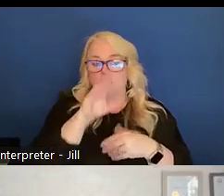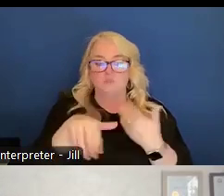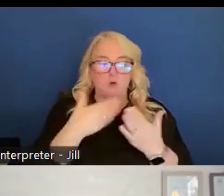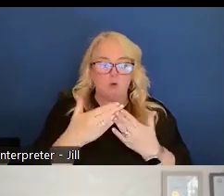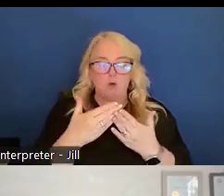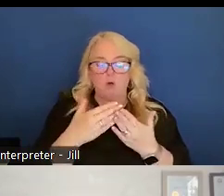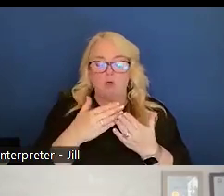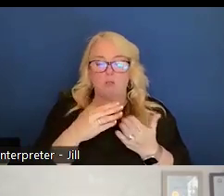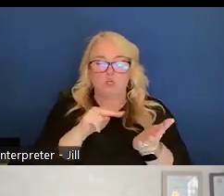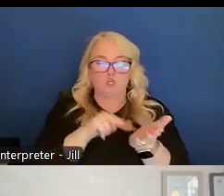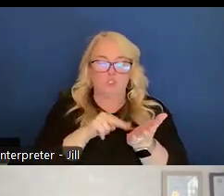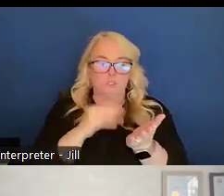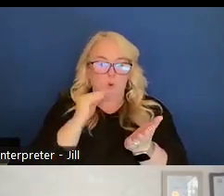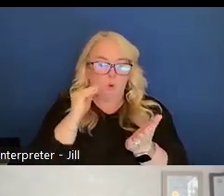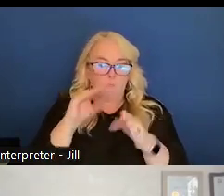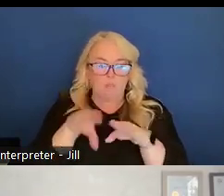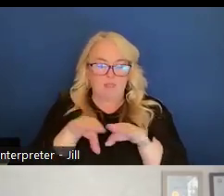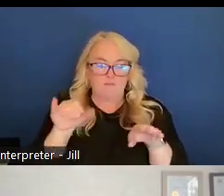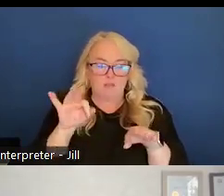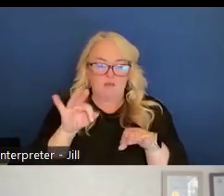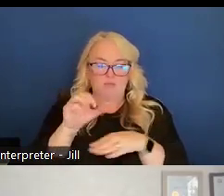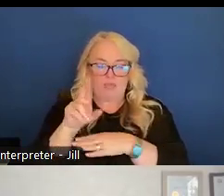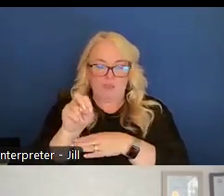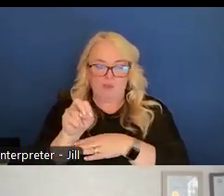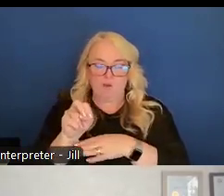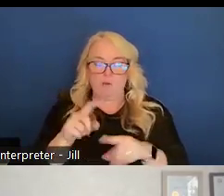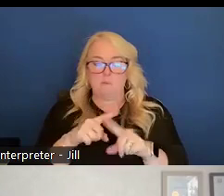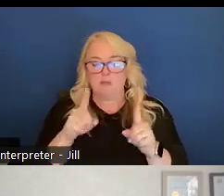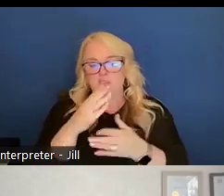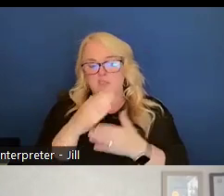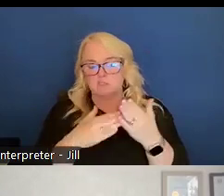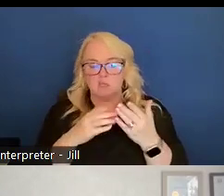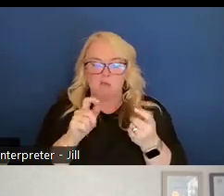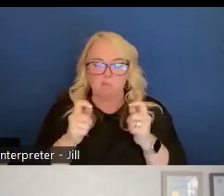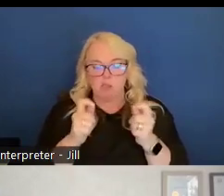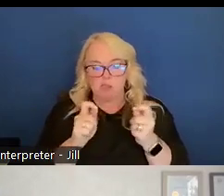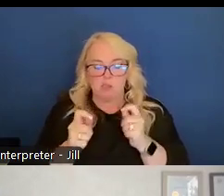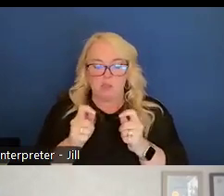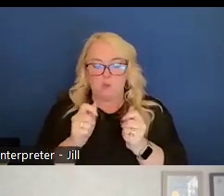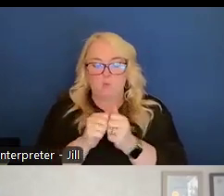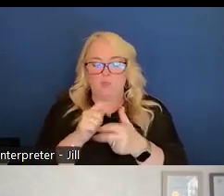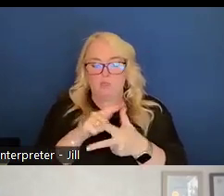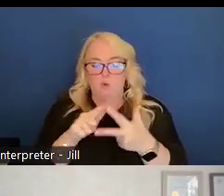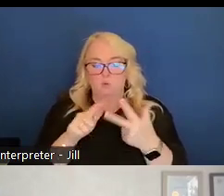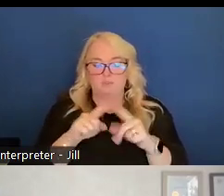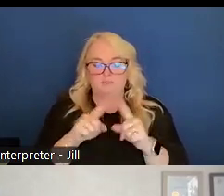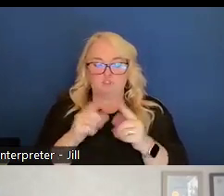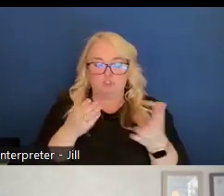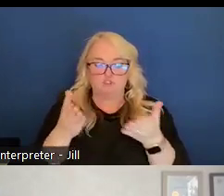home level of care waiver. But there's a little bit of nuances between, and obviously different services that all these waivers